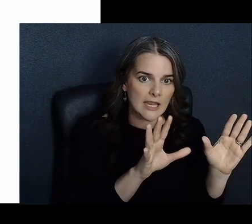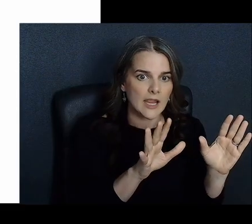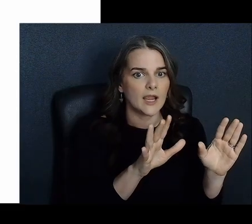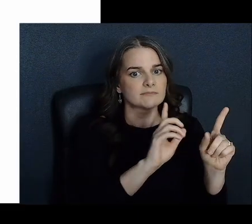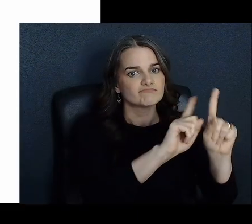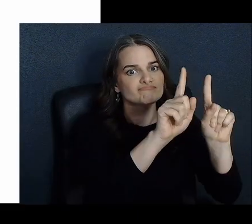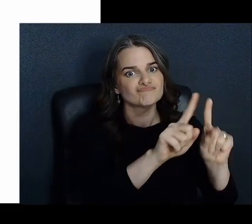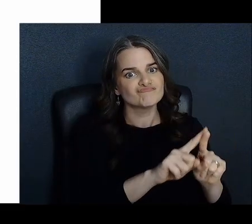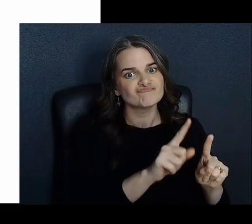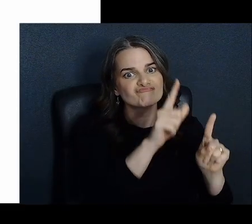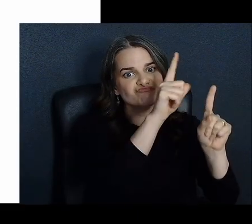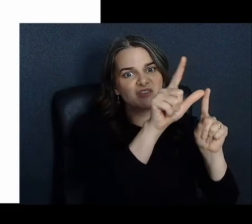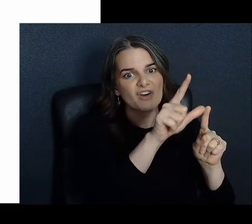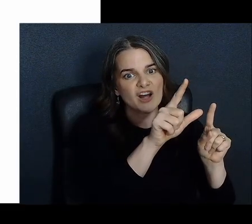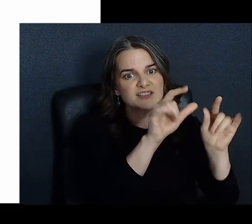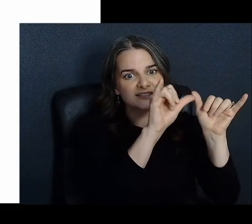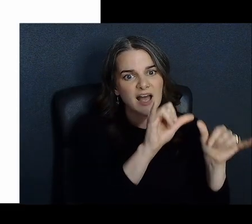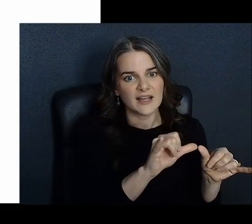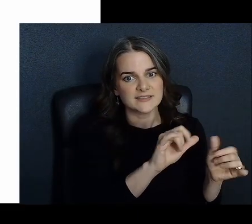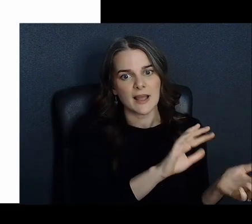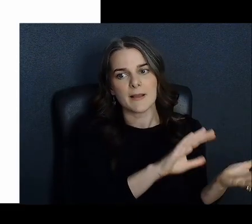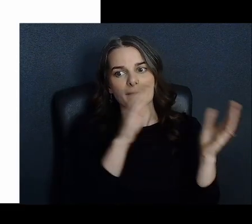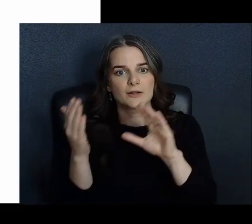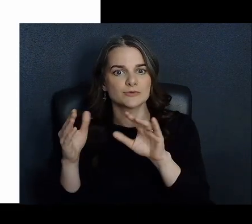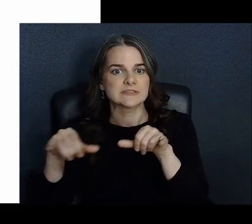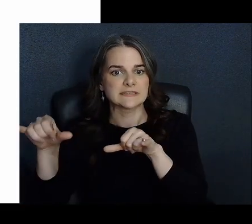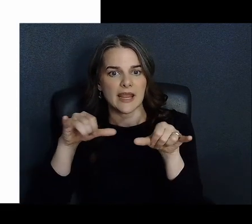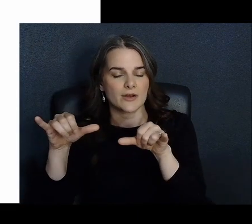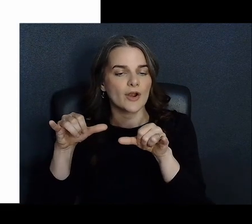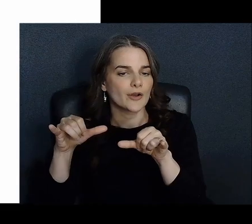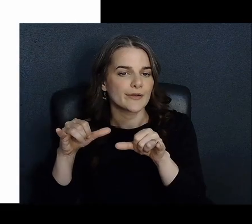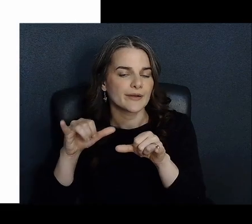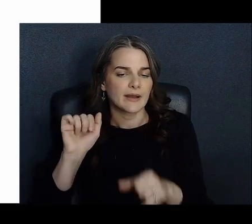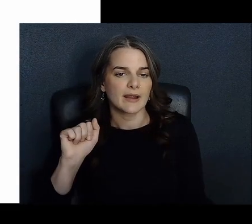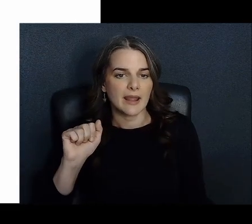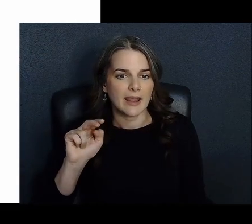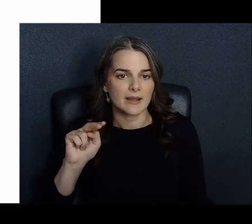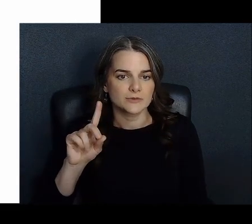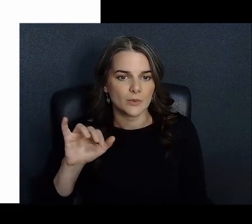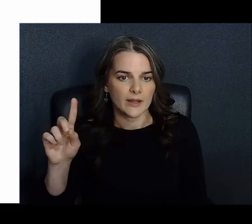than you do standard in the Android operating system. It doesn't mean that it won't work for that individual,